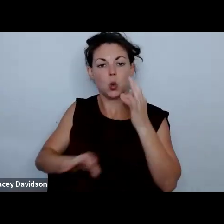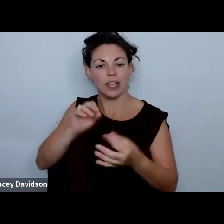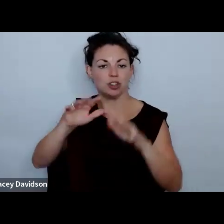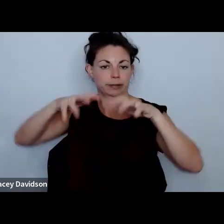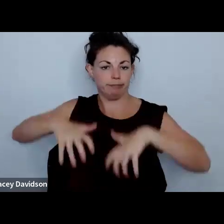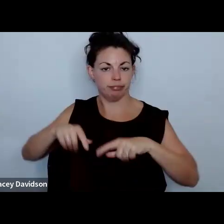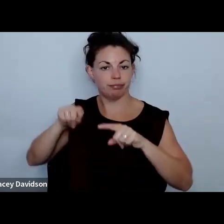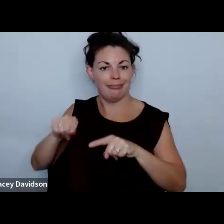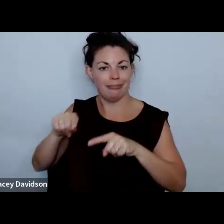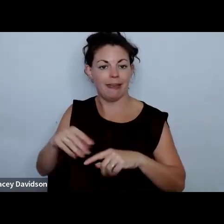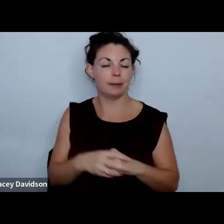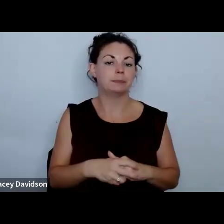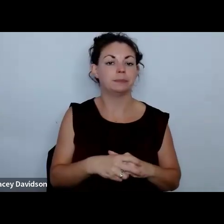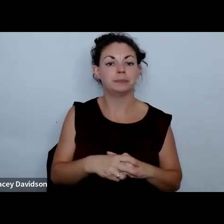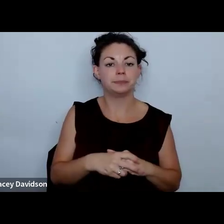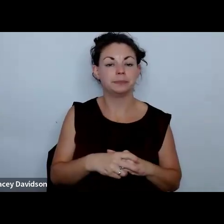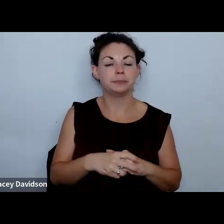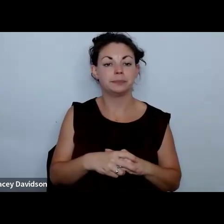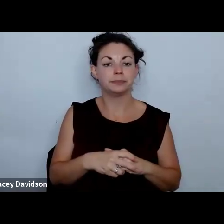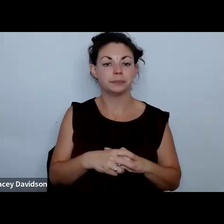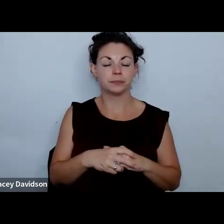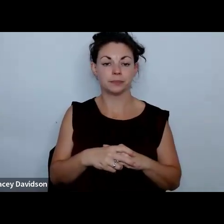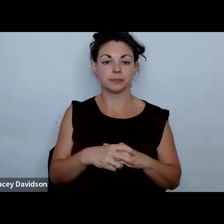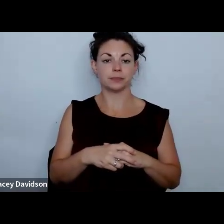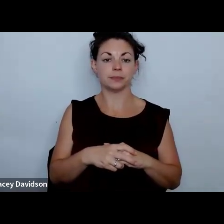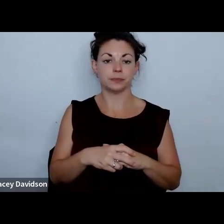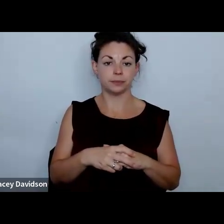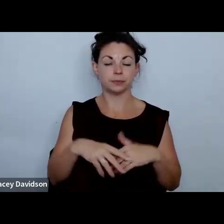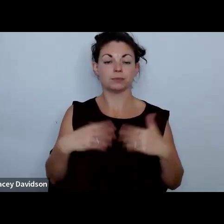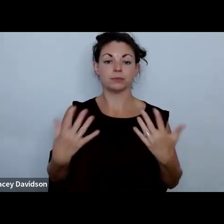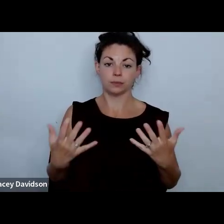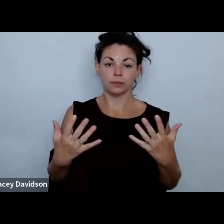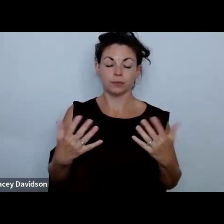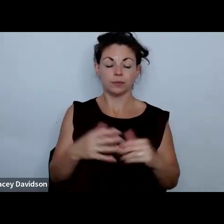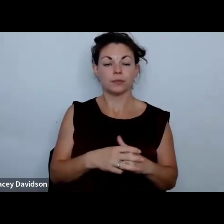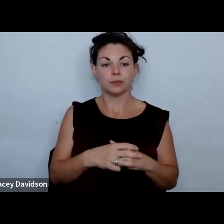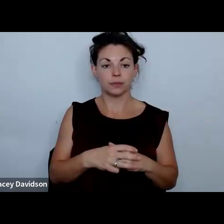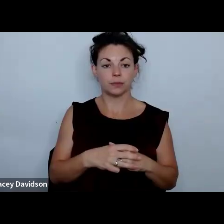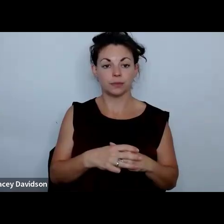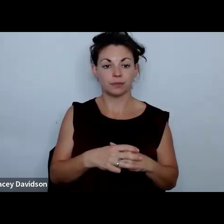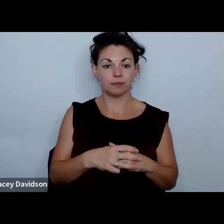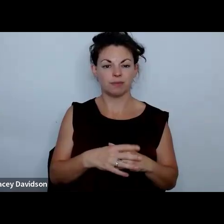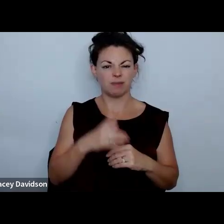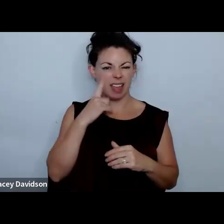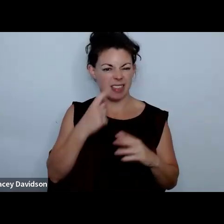please do let us know anything in the chat. So as I say, my name is Amelia, and I am a 20-something white